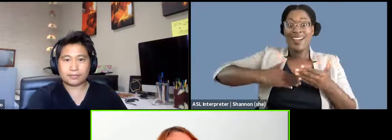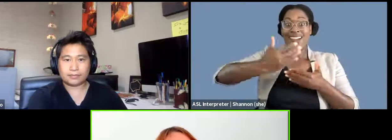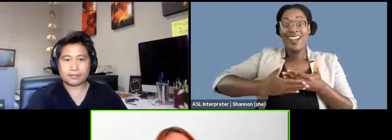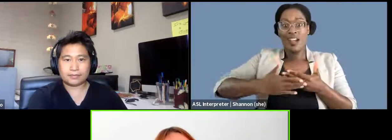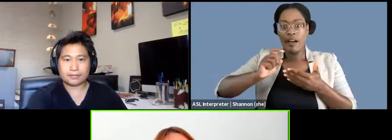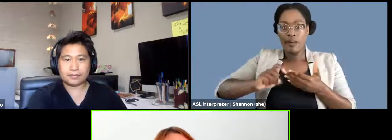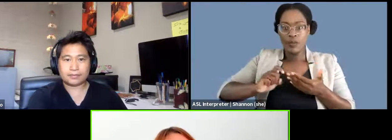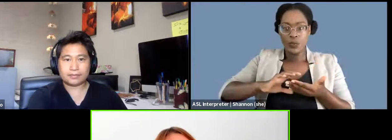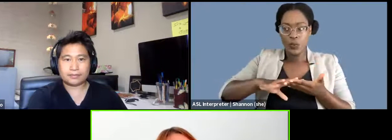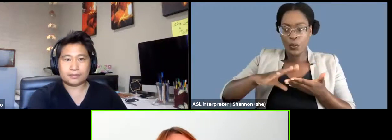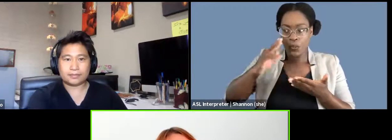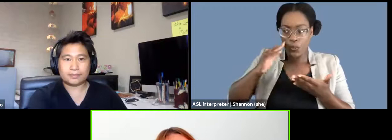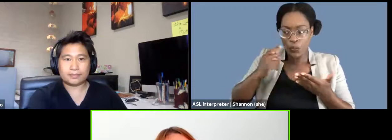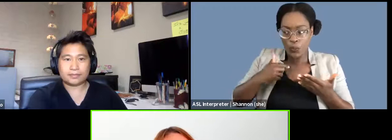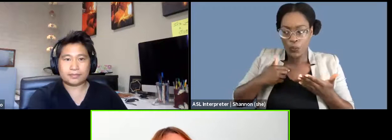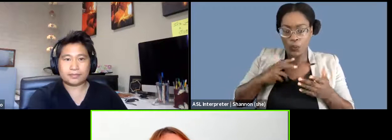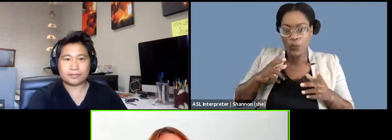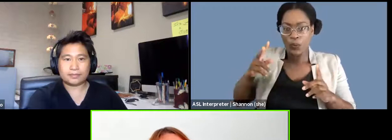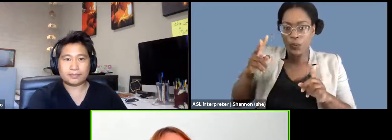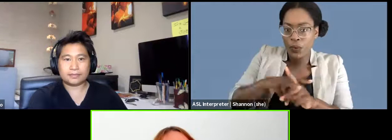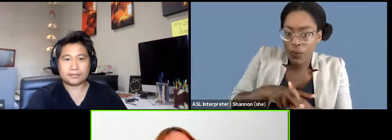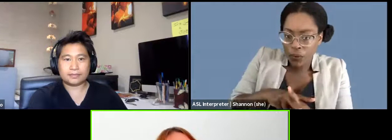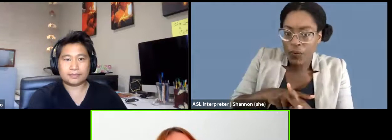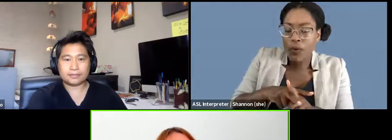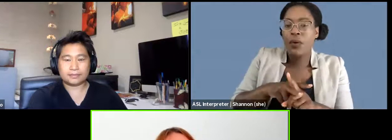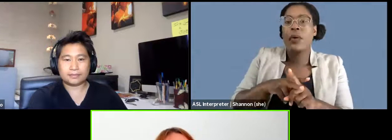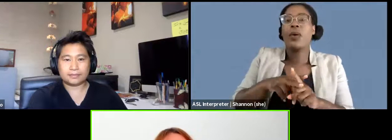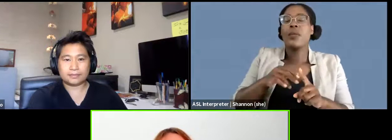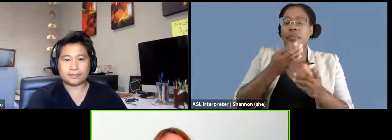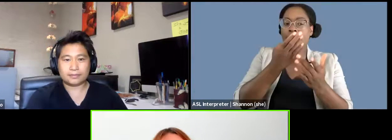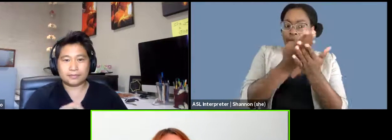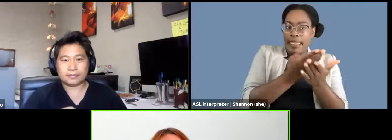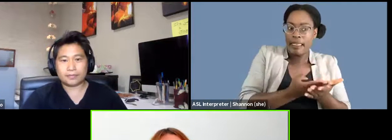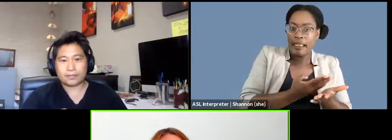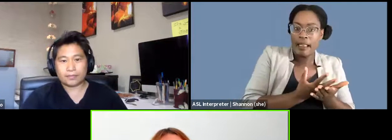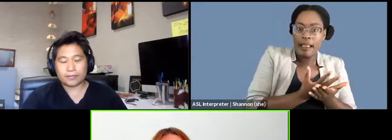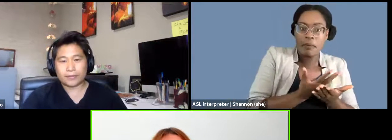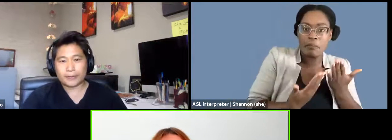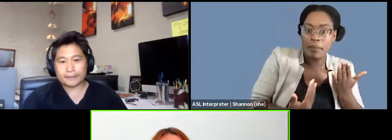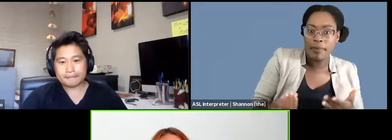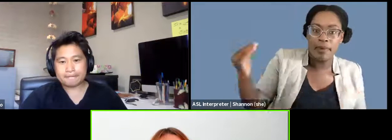there are training courses on LinkedIn? There are some training courses on LinkedIn.